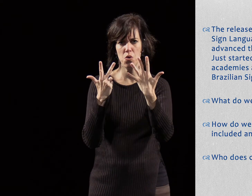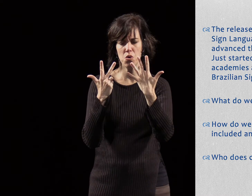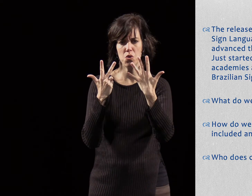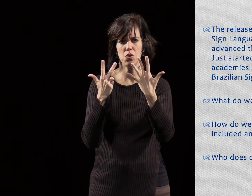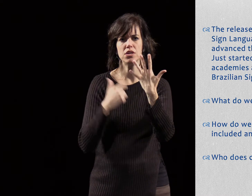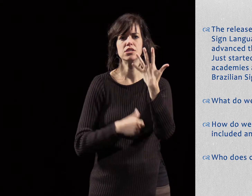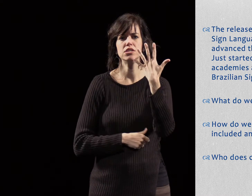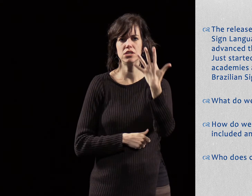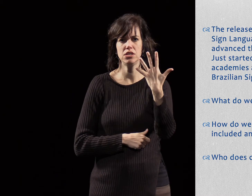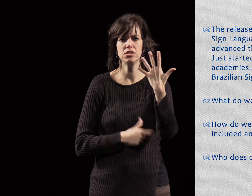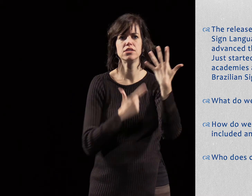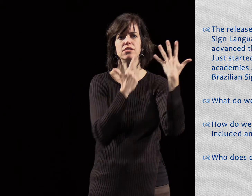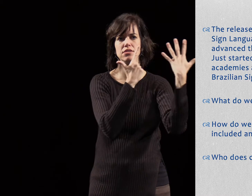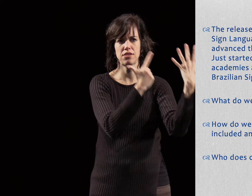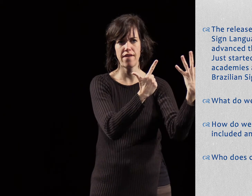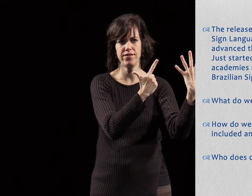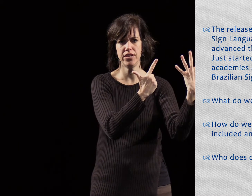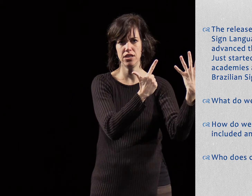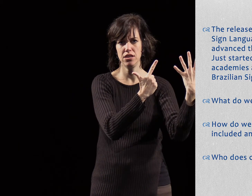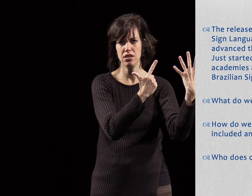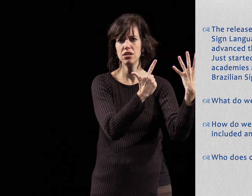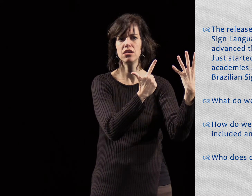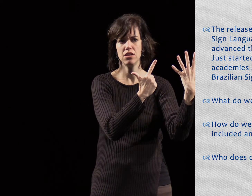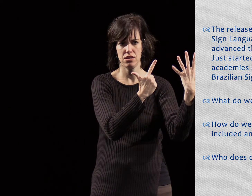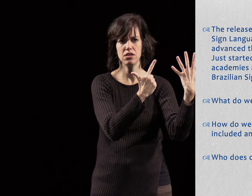And that was during the year 1857.